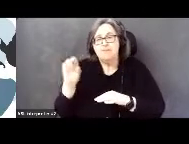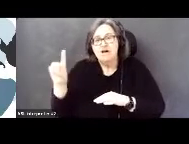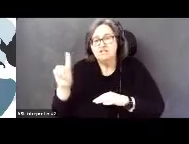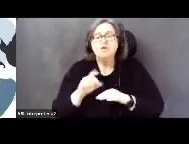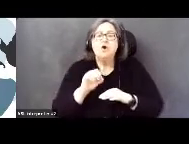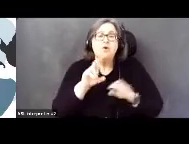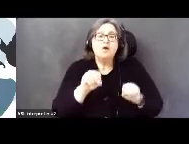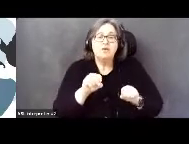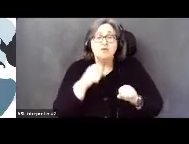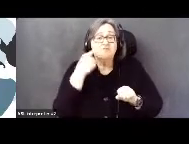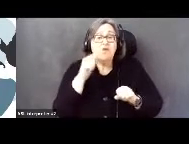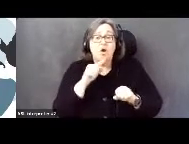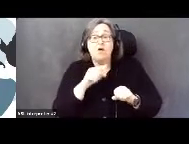kinds of issues. We will want to make